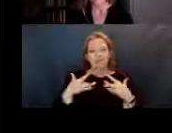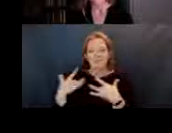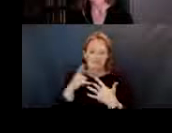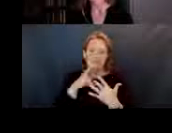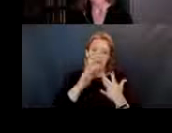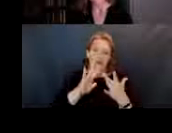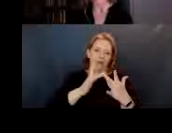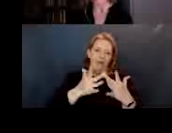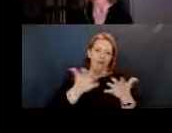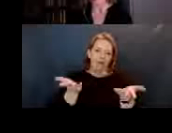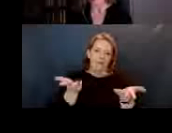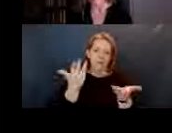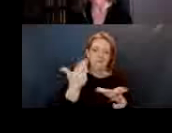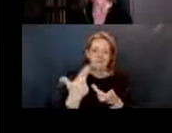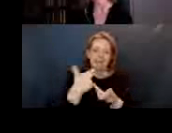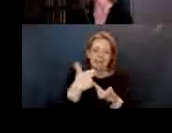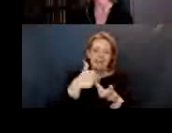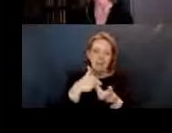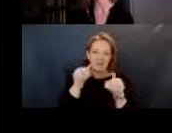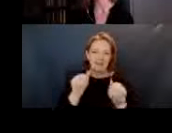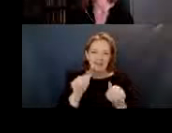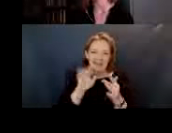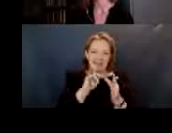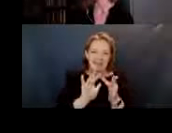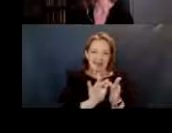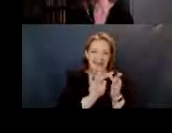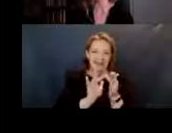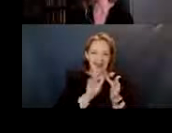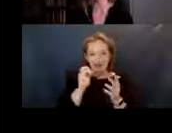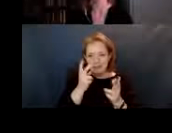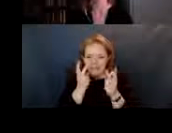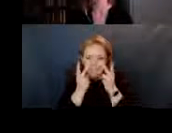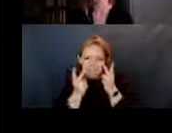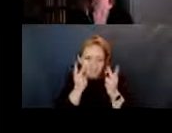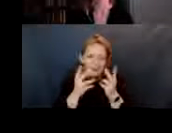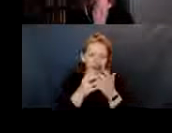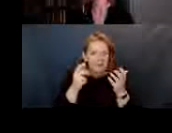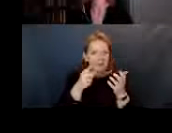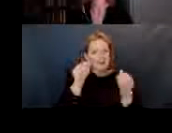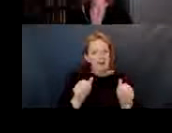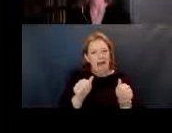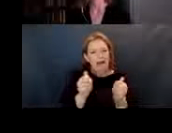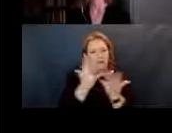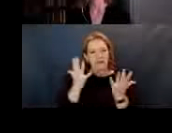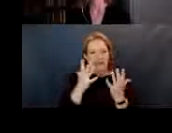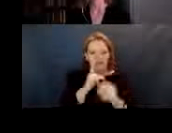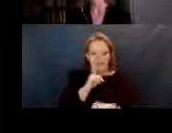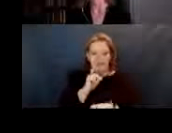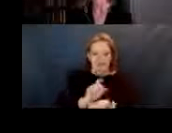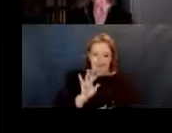join us for those events so you can see as much as you can from a distance.